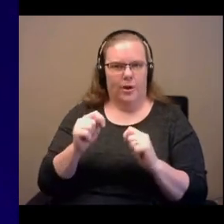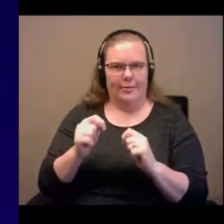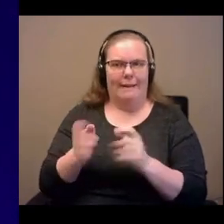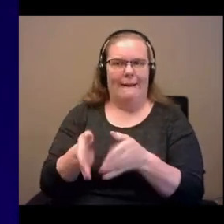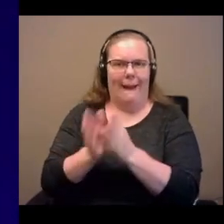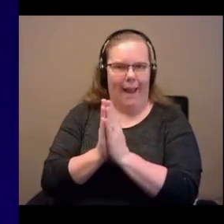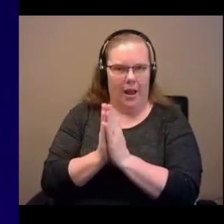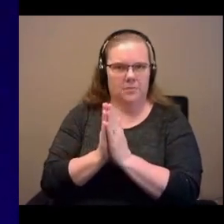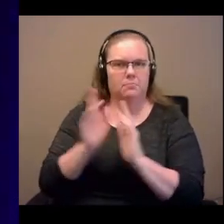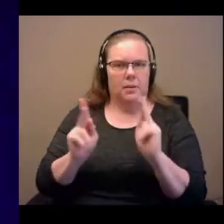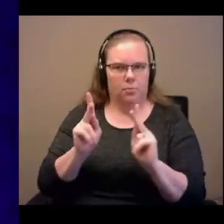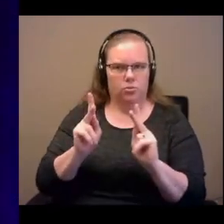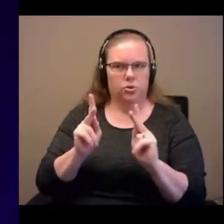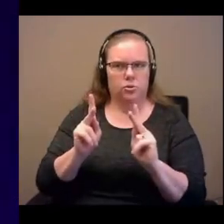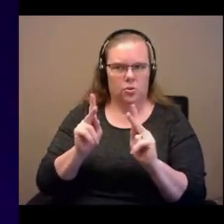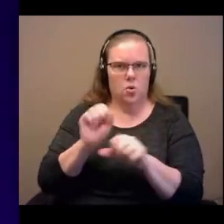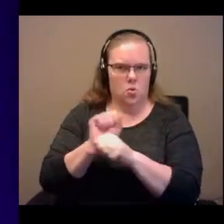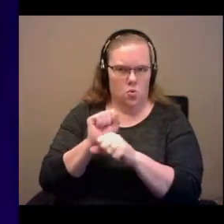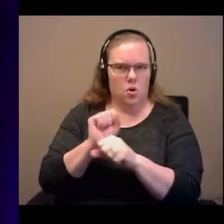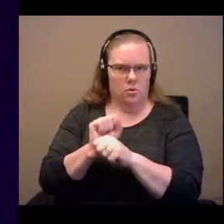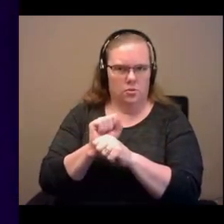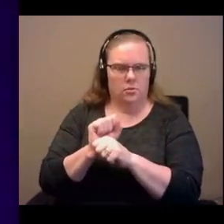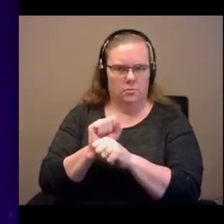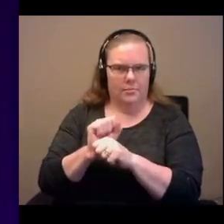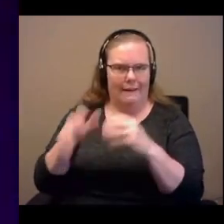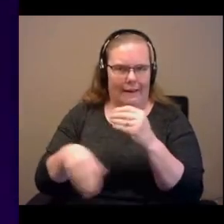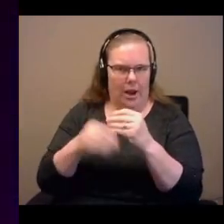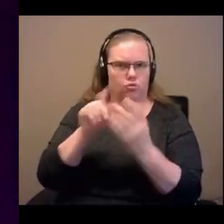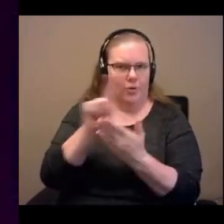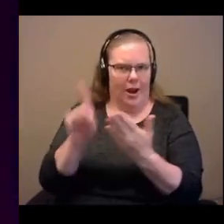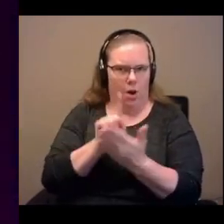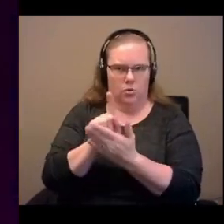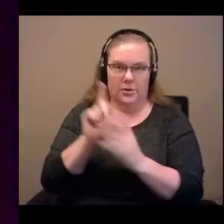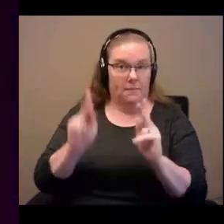“What kind of organization do we want to be—a good organization or a great one?” What do you think